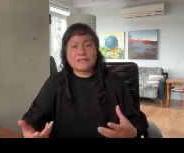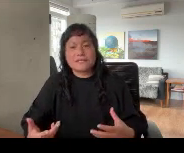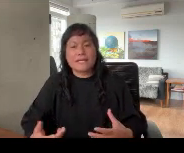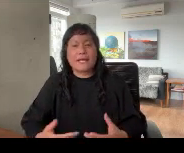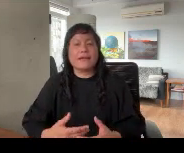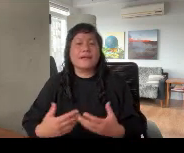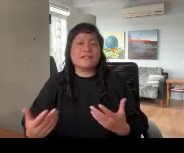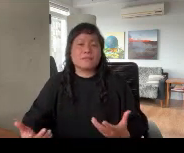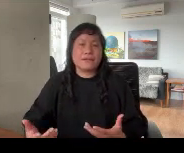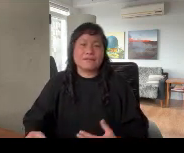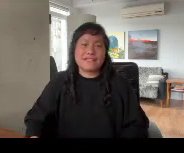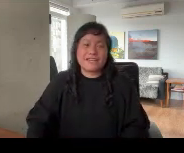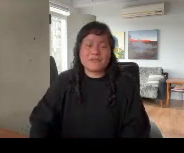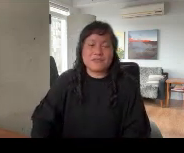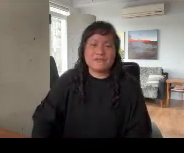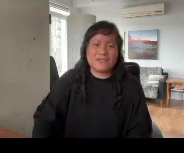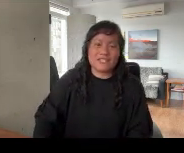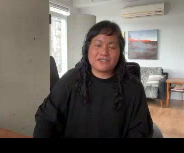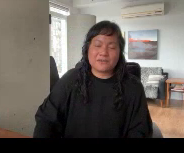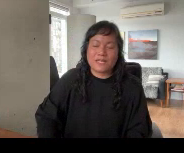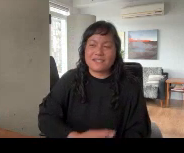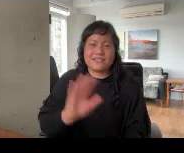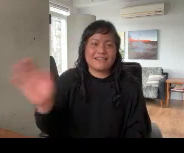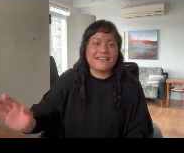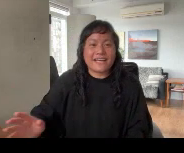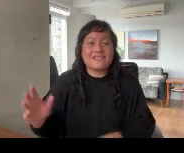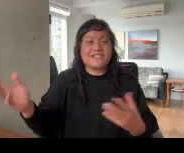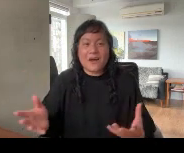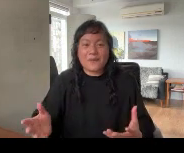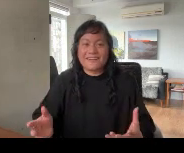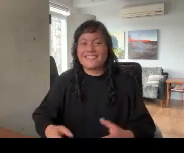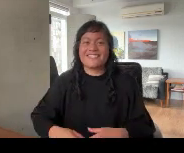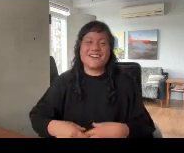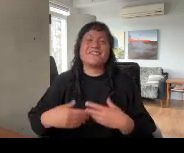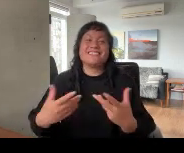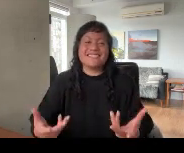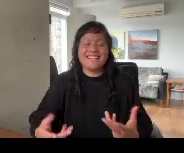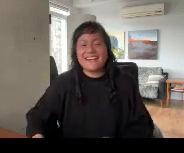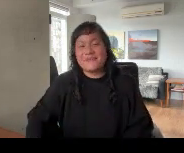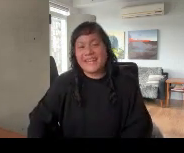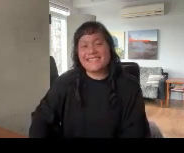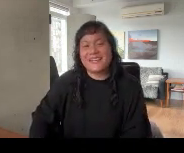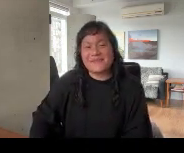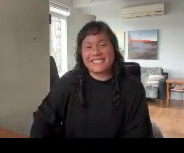we need to take to build inclusive digital spaces? And that's the topic of this conference. And as I